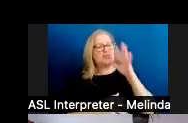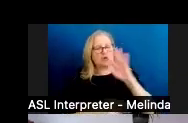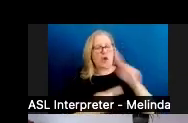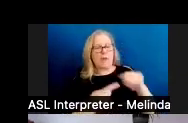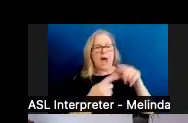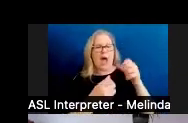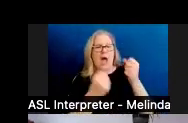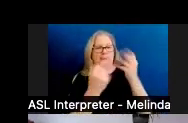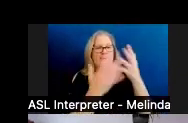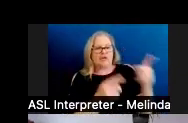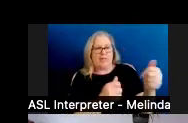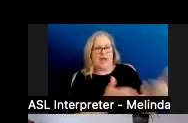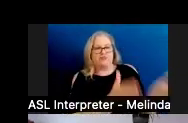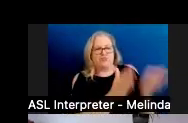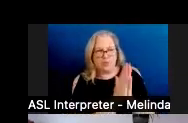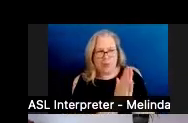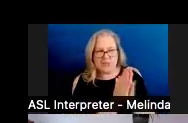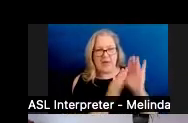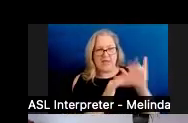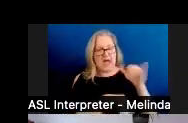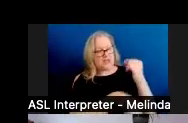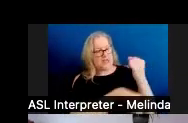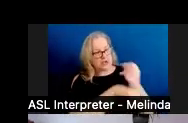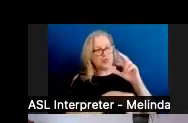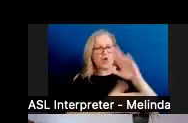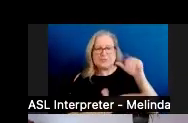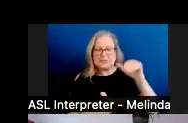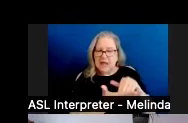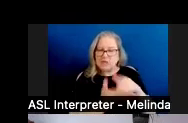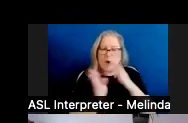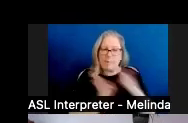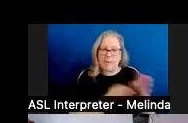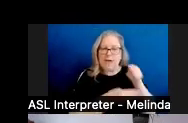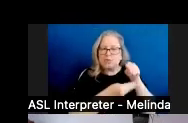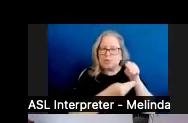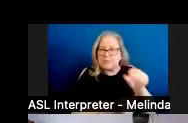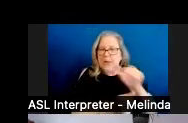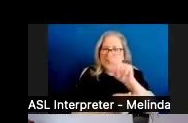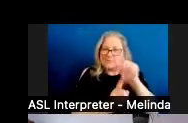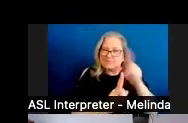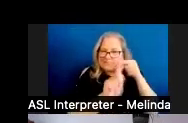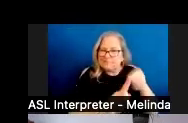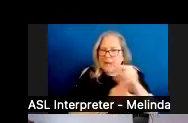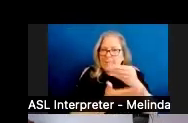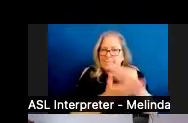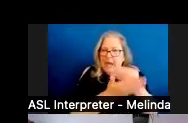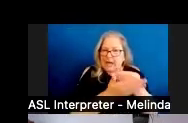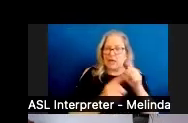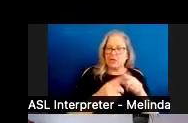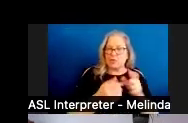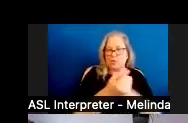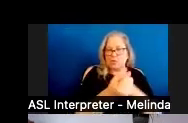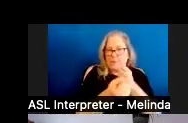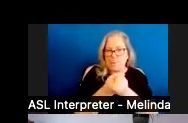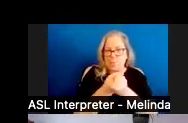So that is an institute or center is planning to spend a particular amount of funds to support however many number of grants.